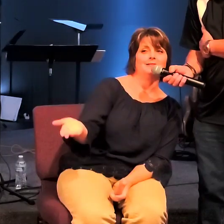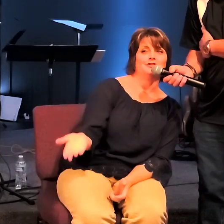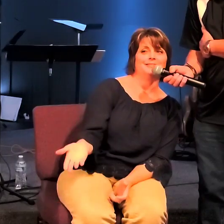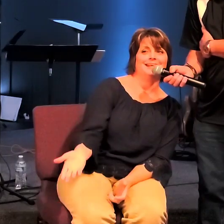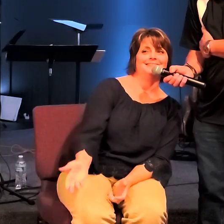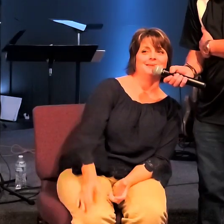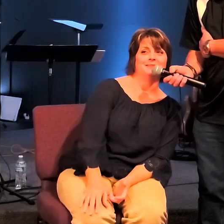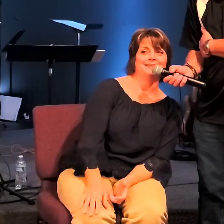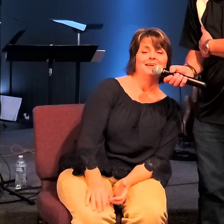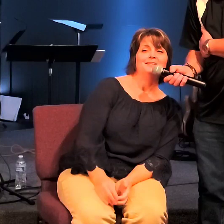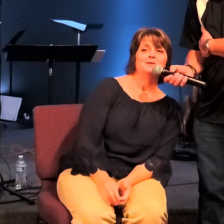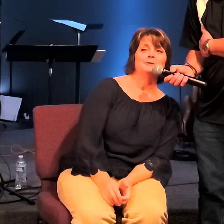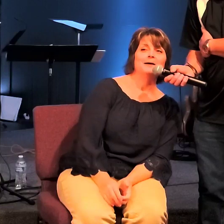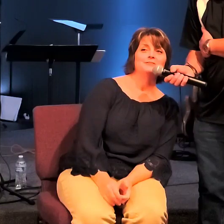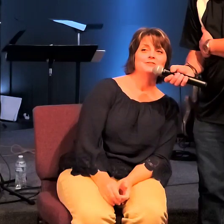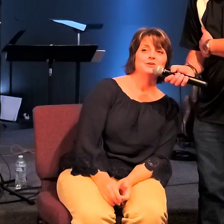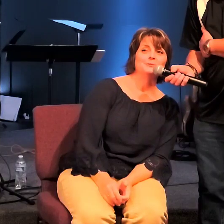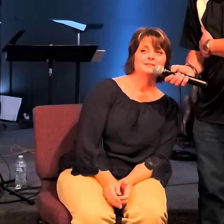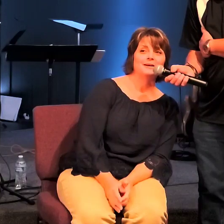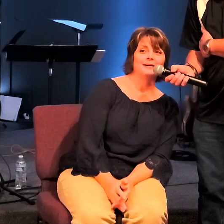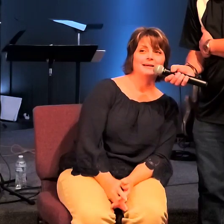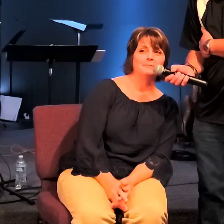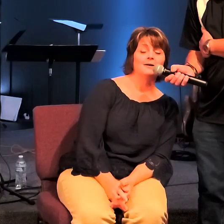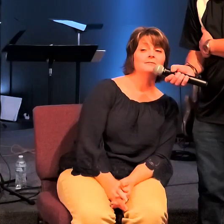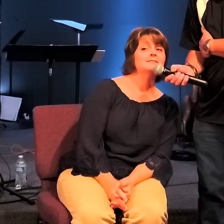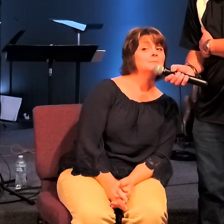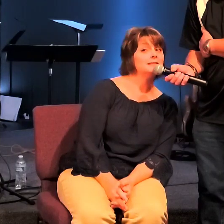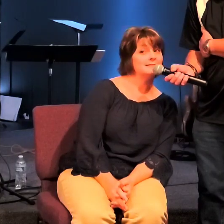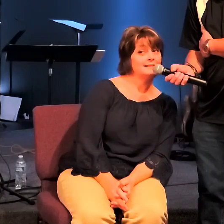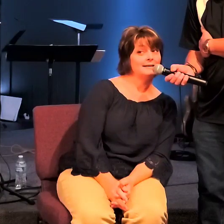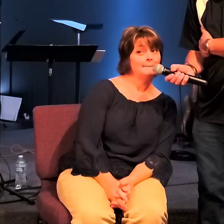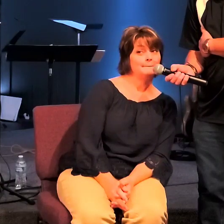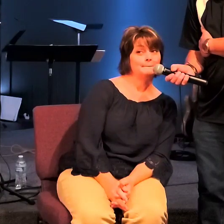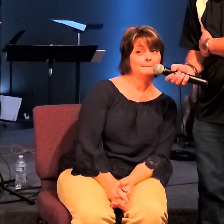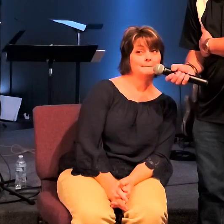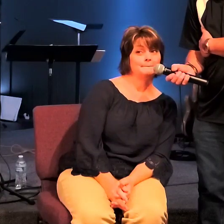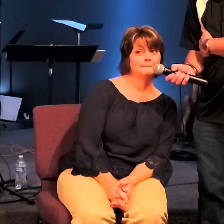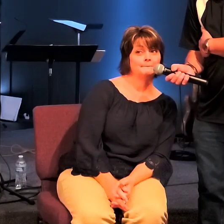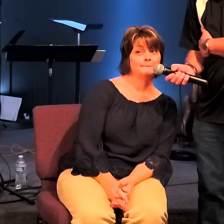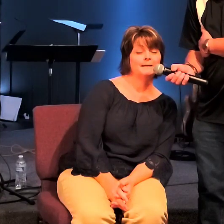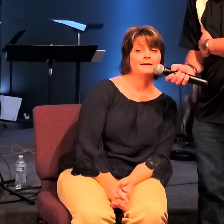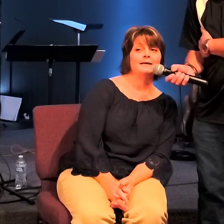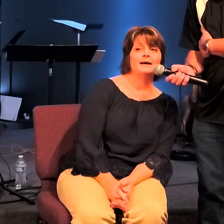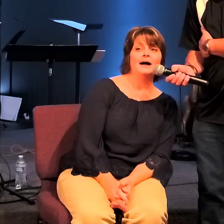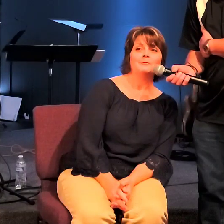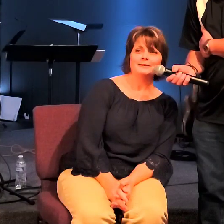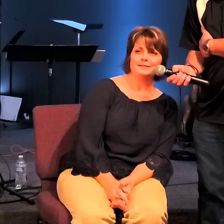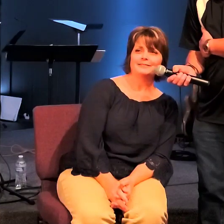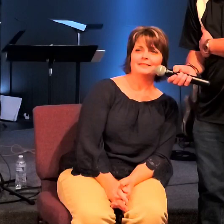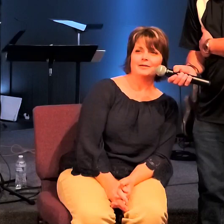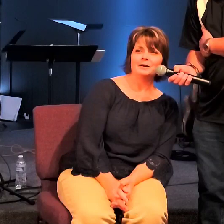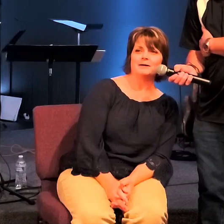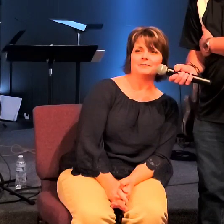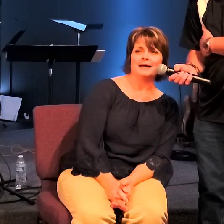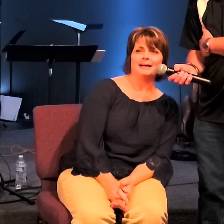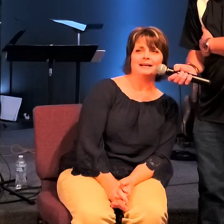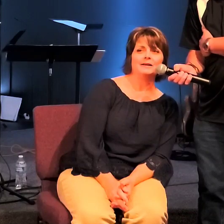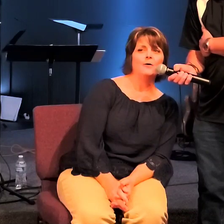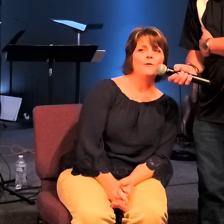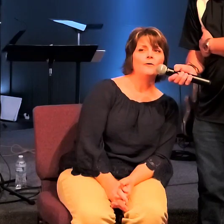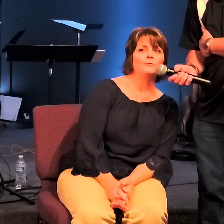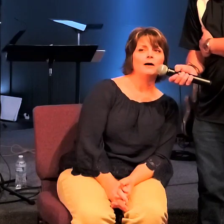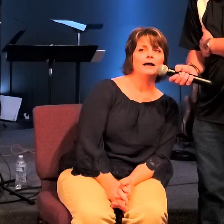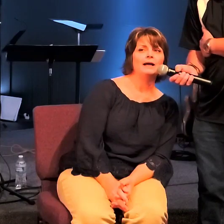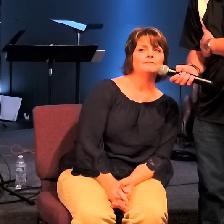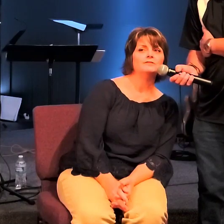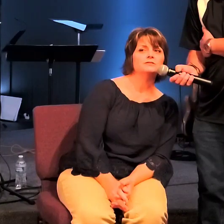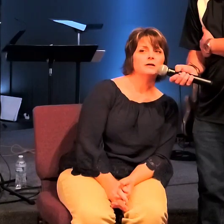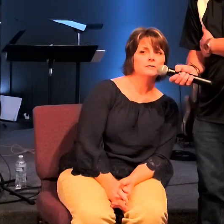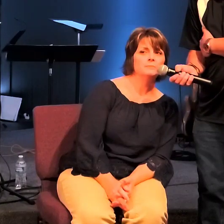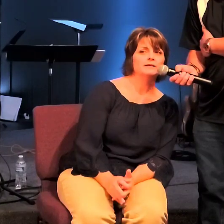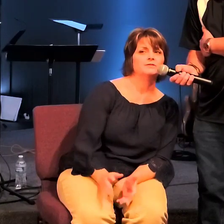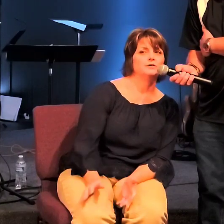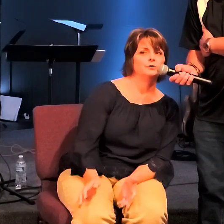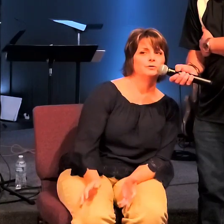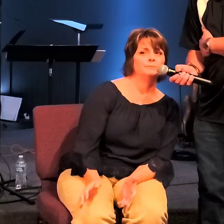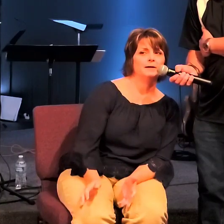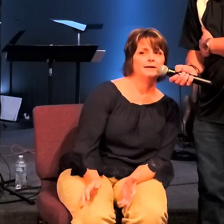I really thought about that and at home I have so much food in my pantry lots of extra